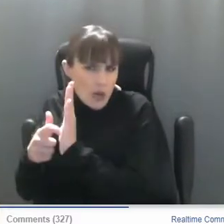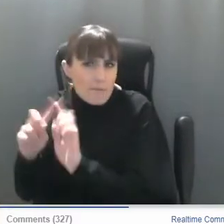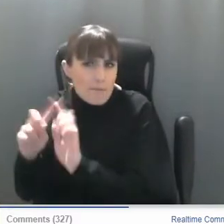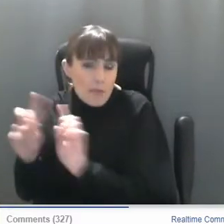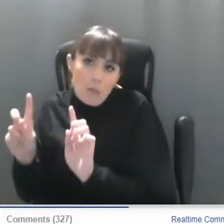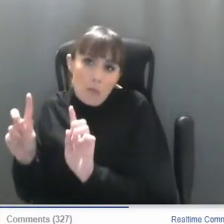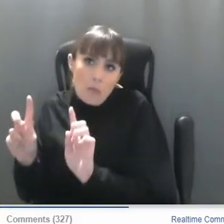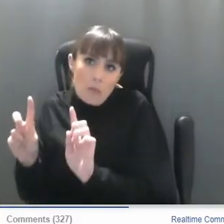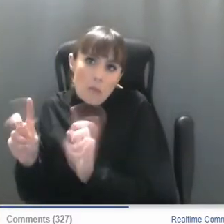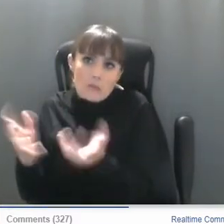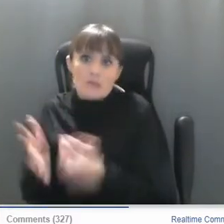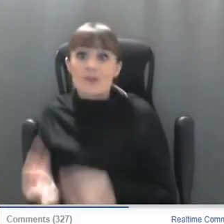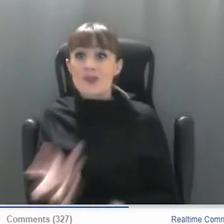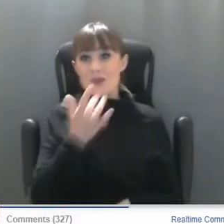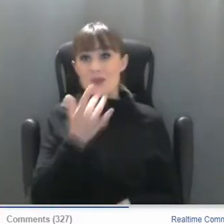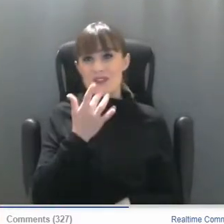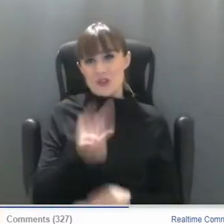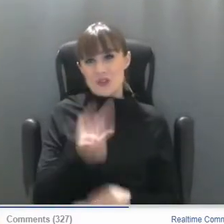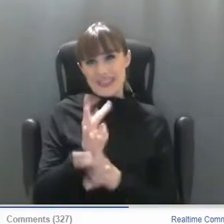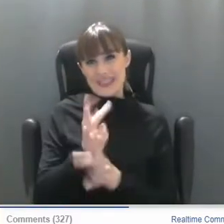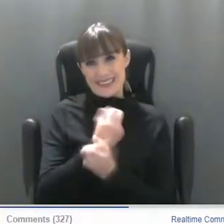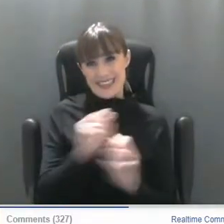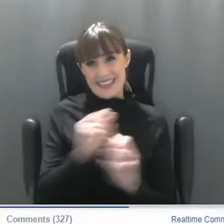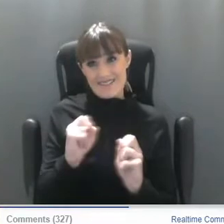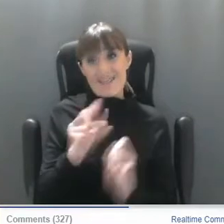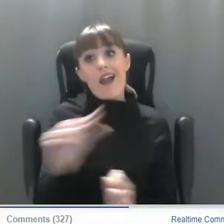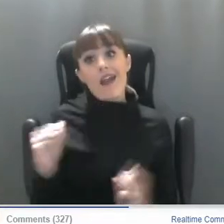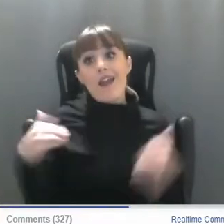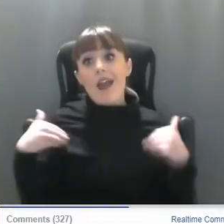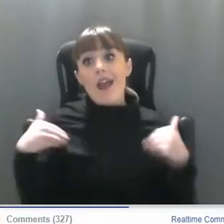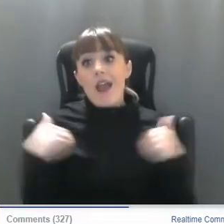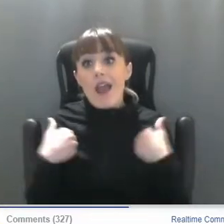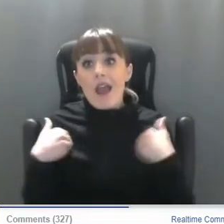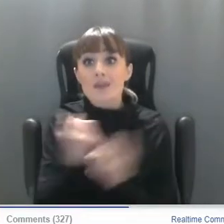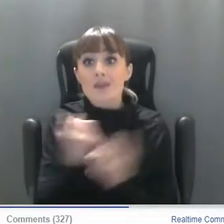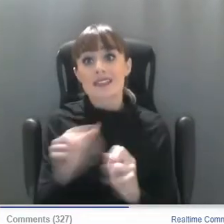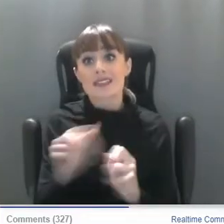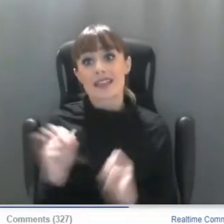tiger at the Bronx Zoo that tested positive for COVID. So we're